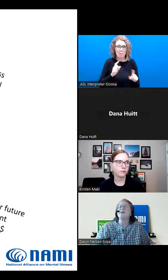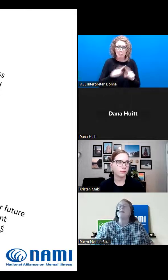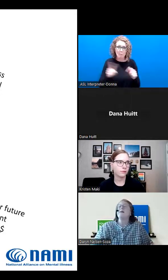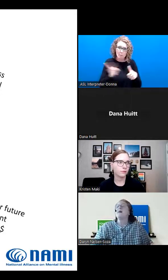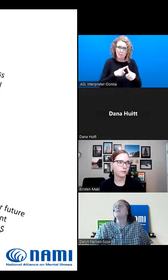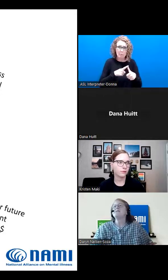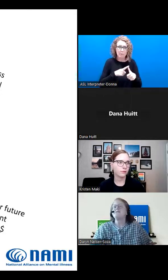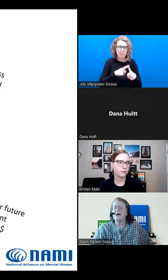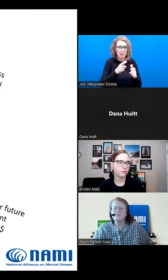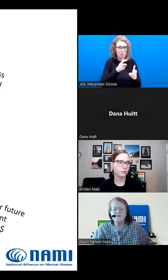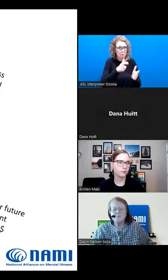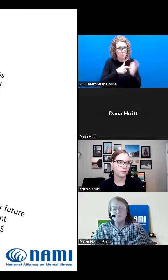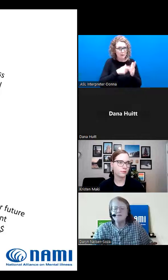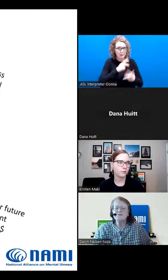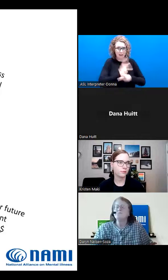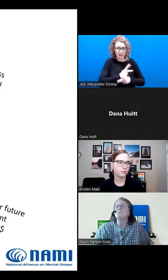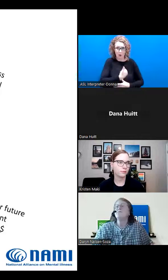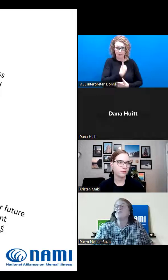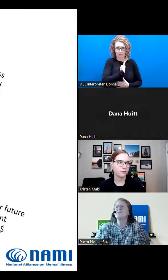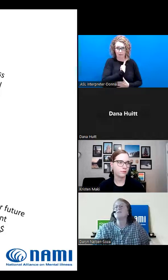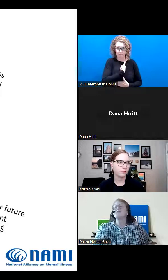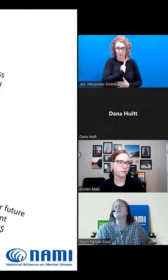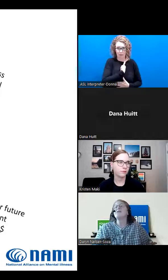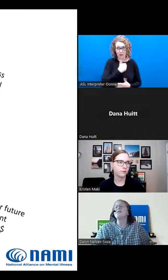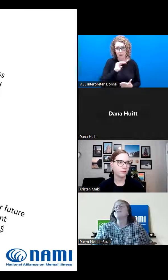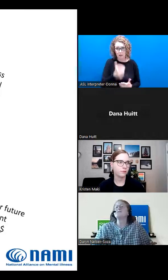caregivers in Washington State. And the work that